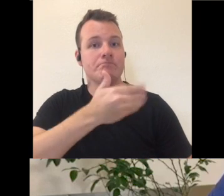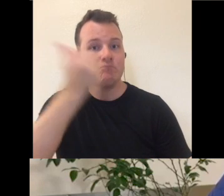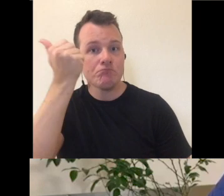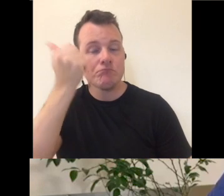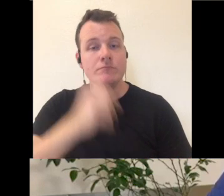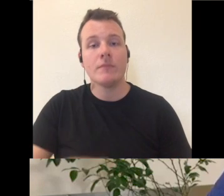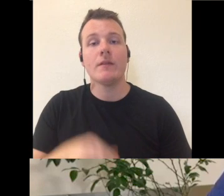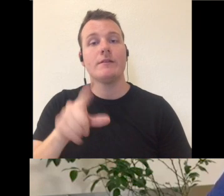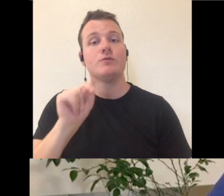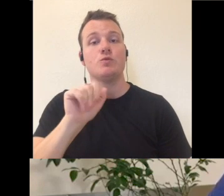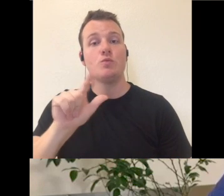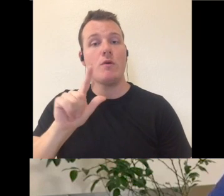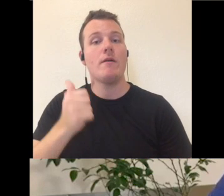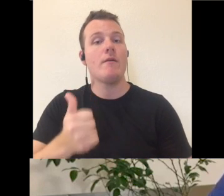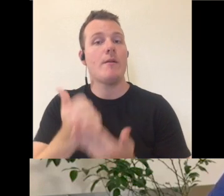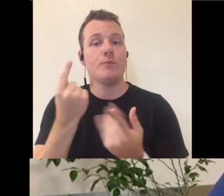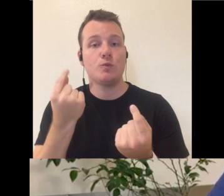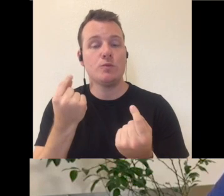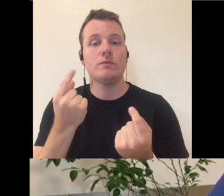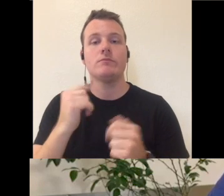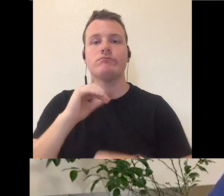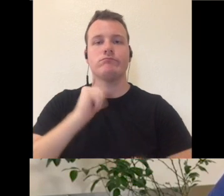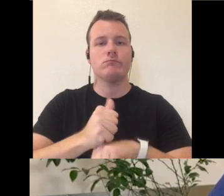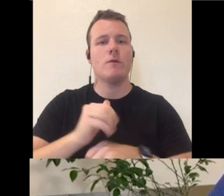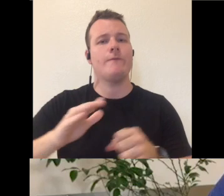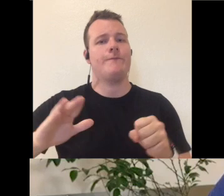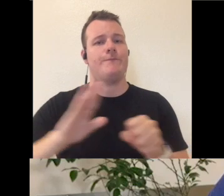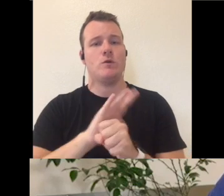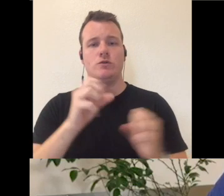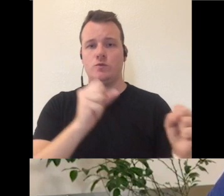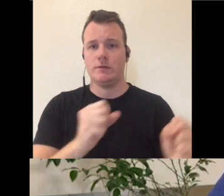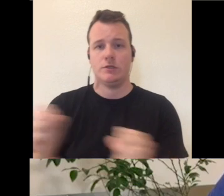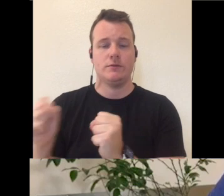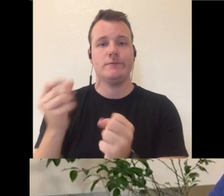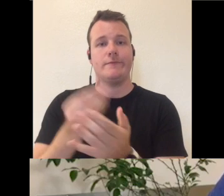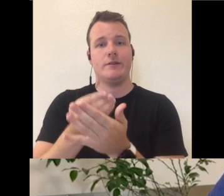helps you build a full strategic financial forecast. Don't be afraid of it.